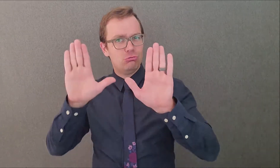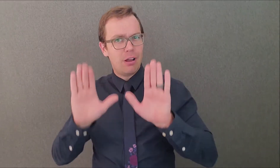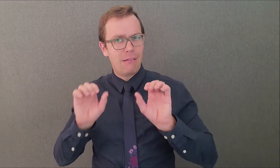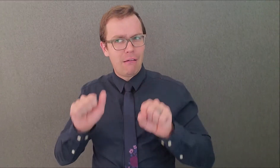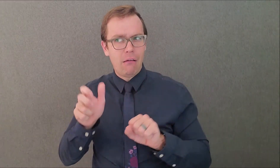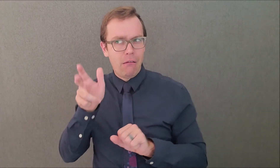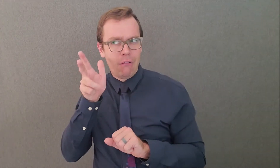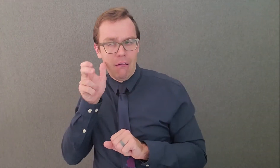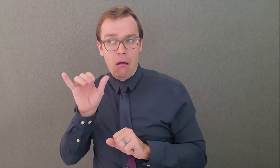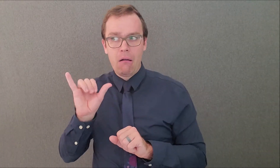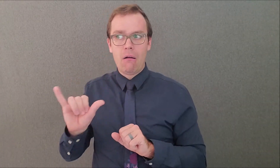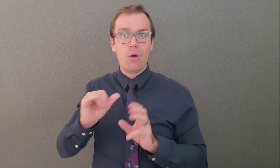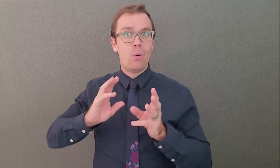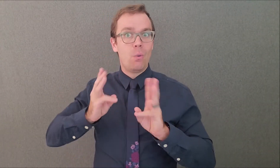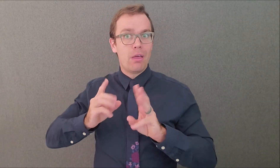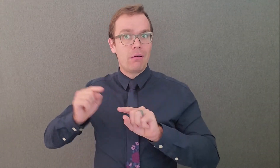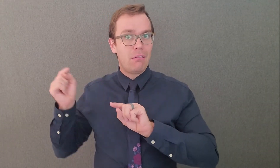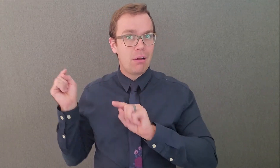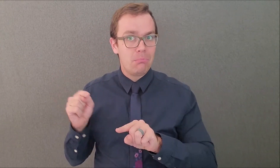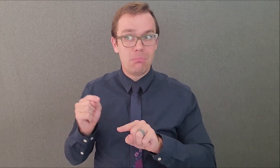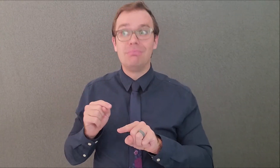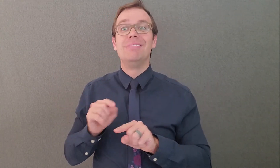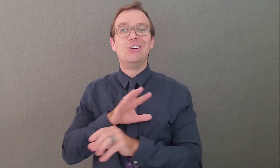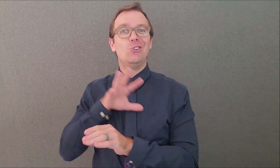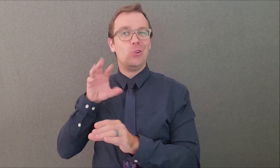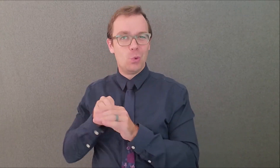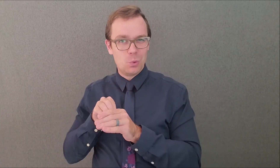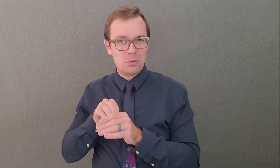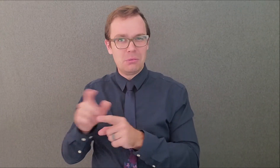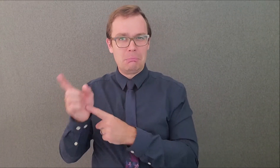about threatening weather, including flash floods.